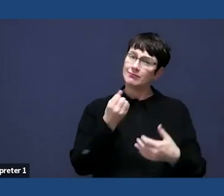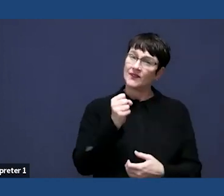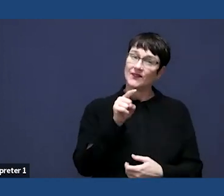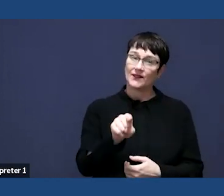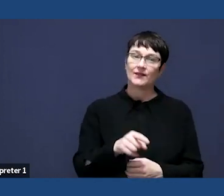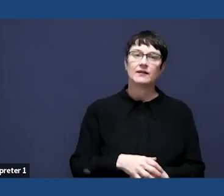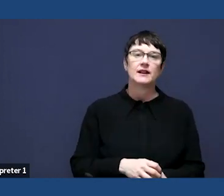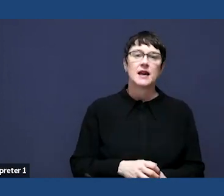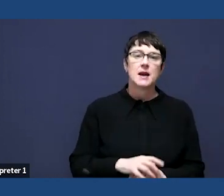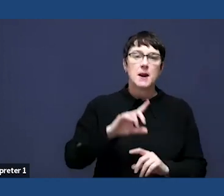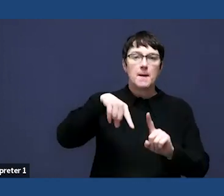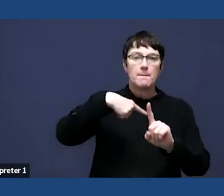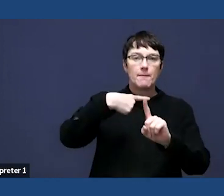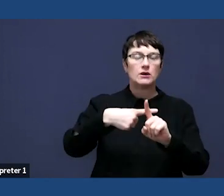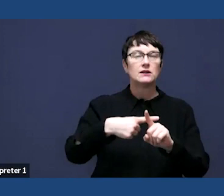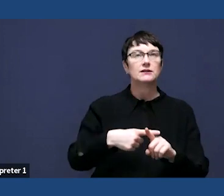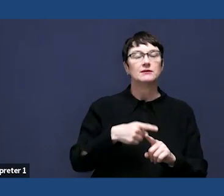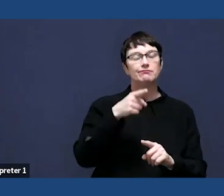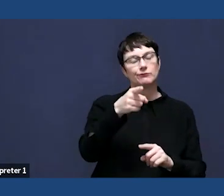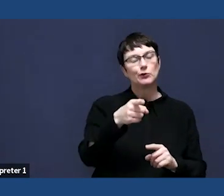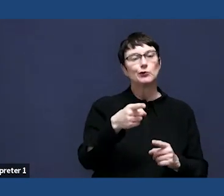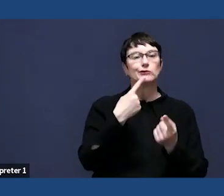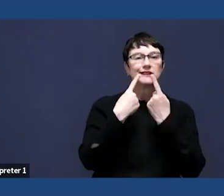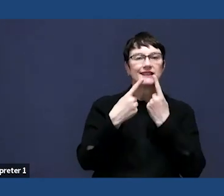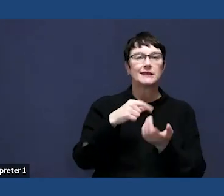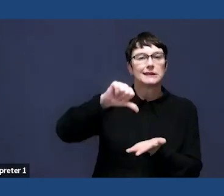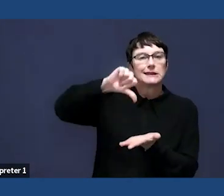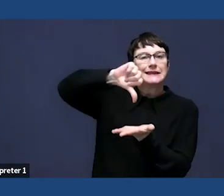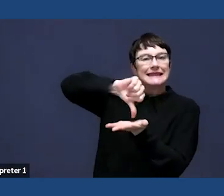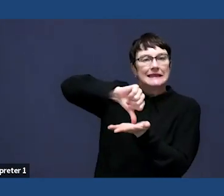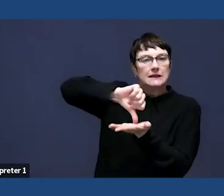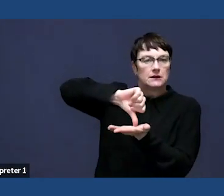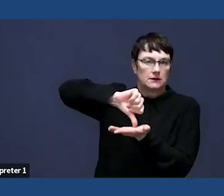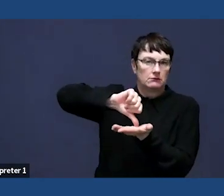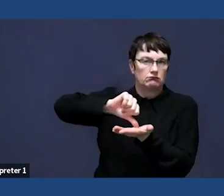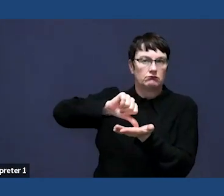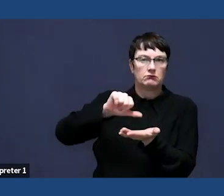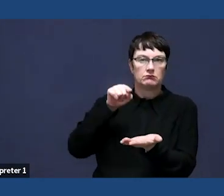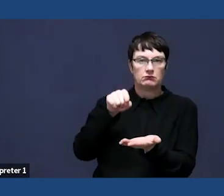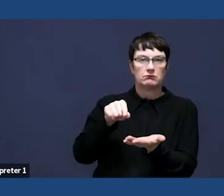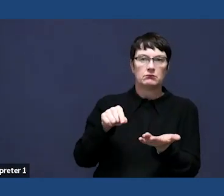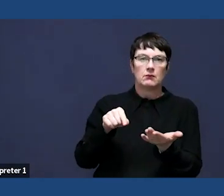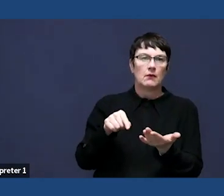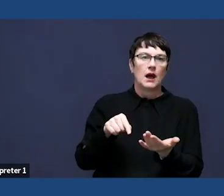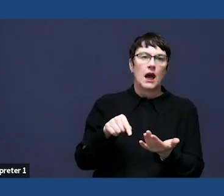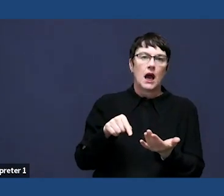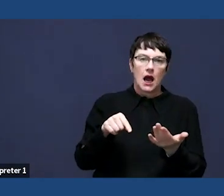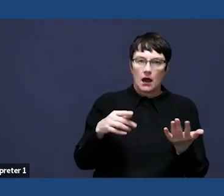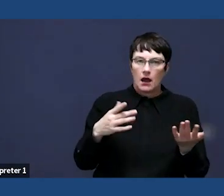my 95-year-old grandmother-in-law at Rosh Hashanah dinner the other night.